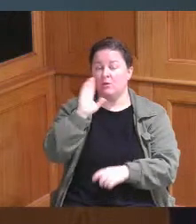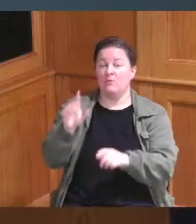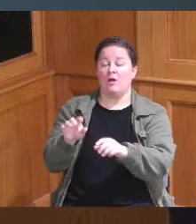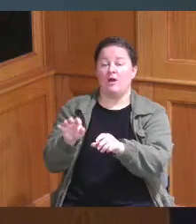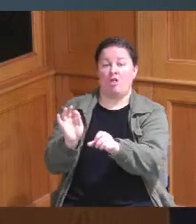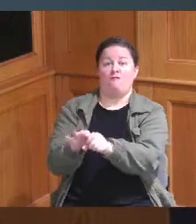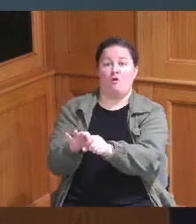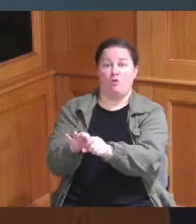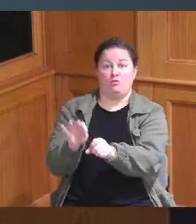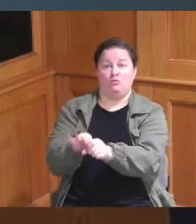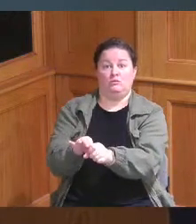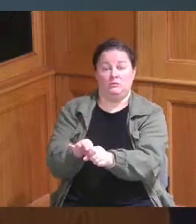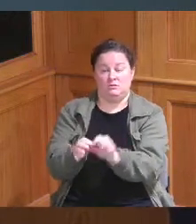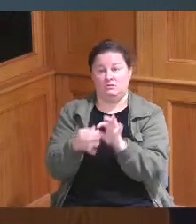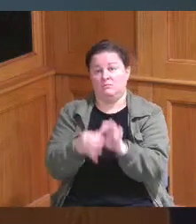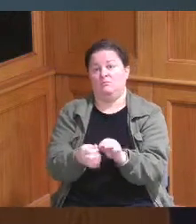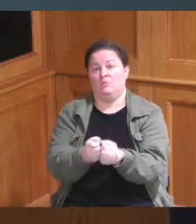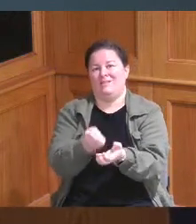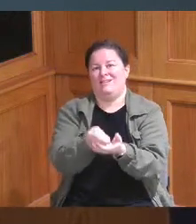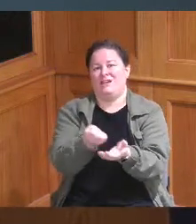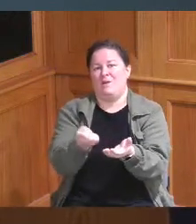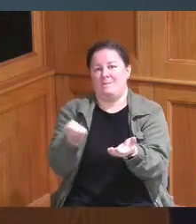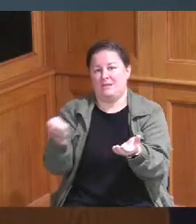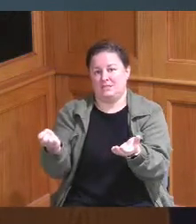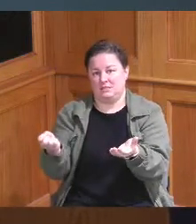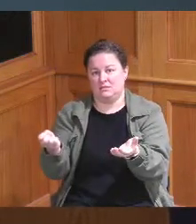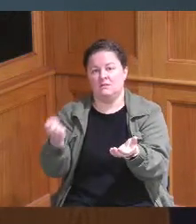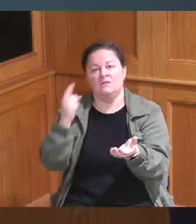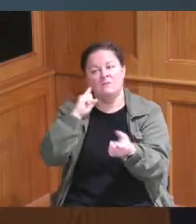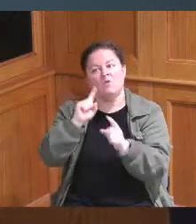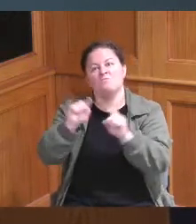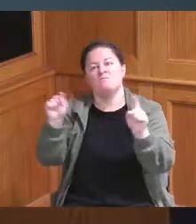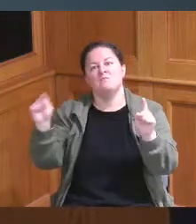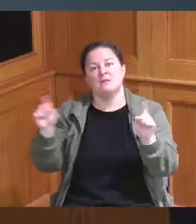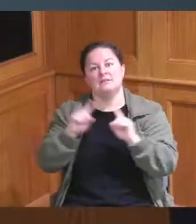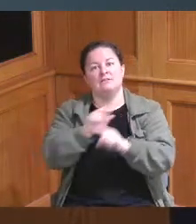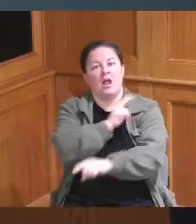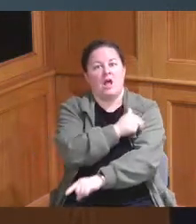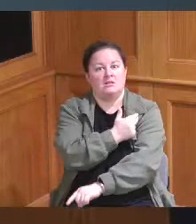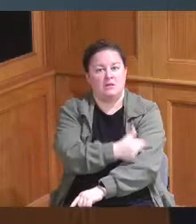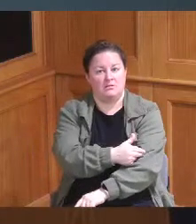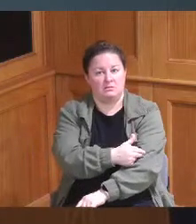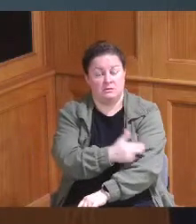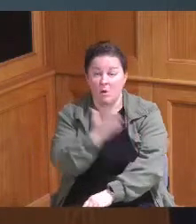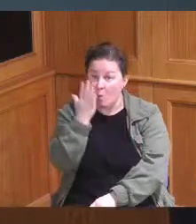some equipment that we're putting in hospitals and it was because of Covid I want to make sure